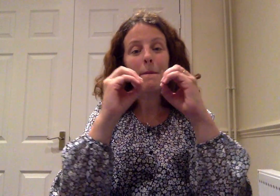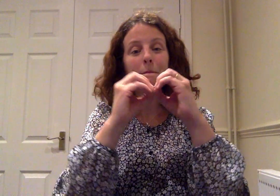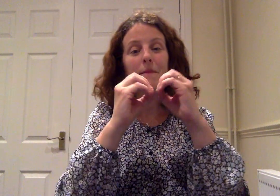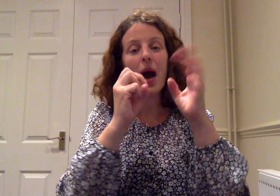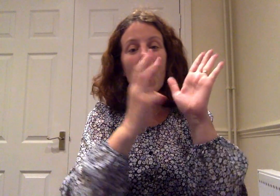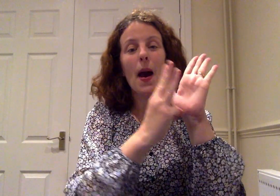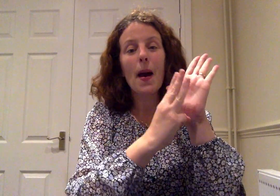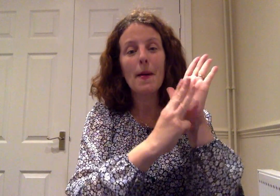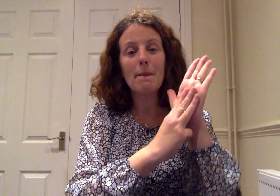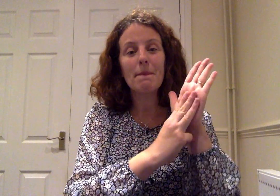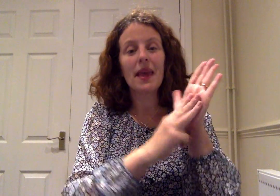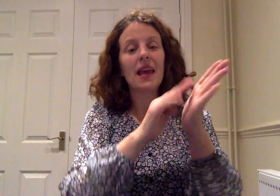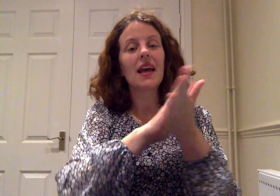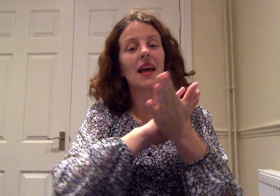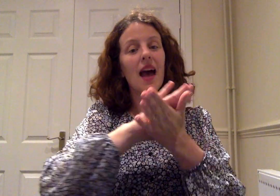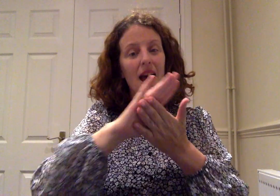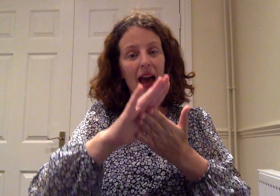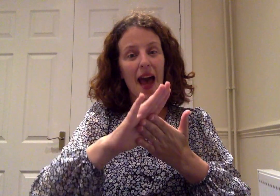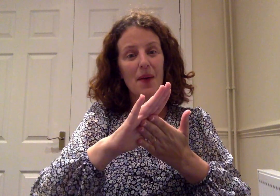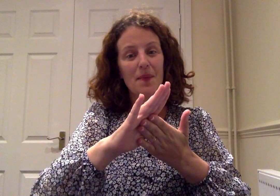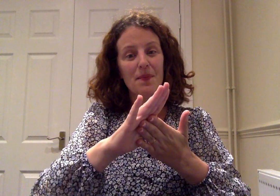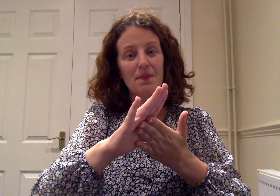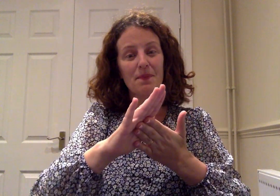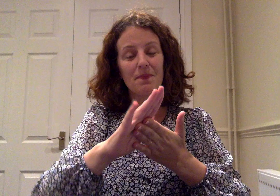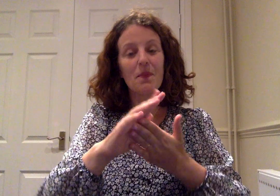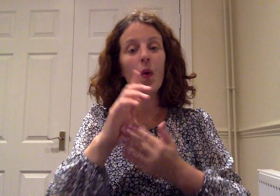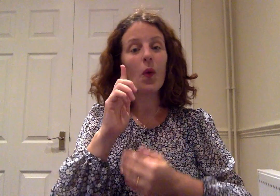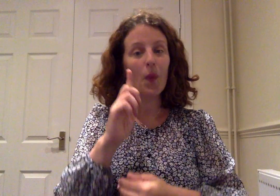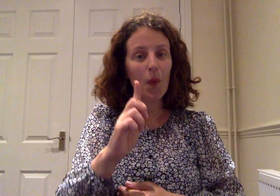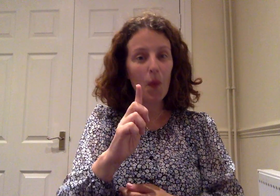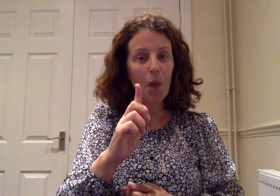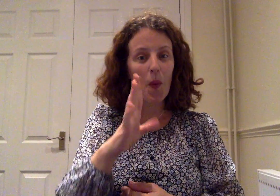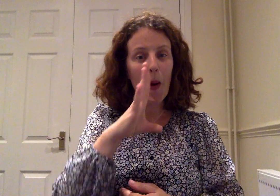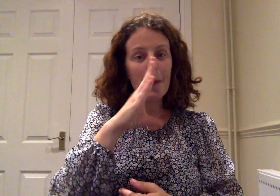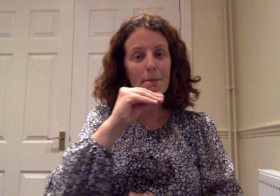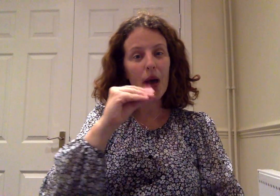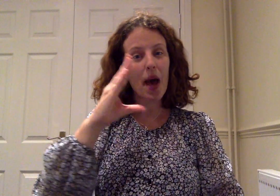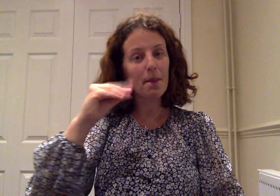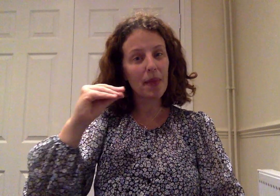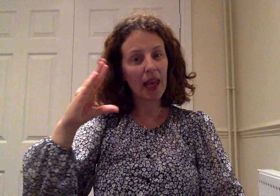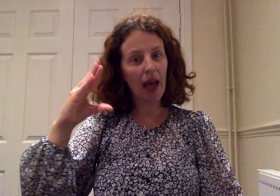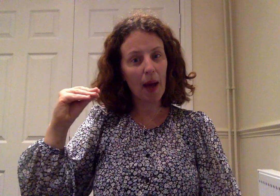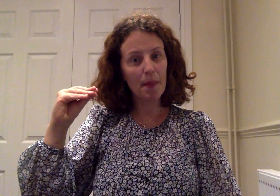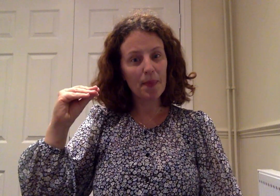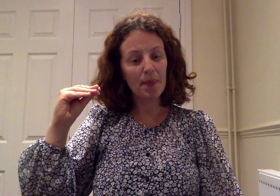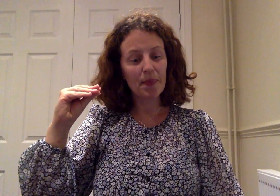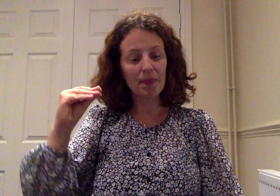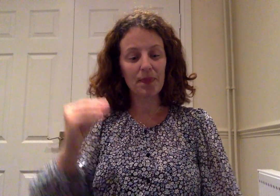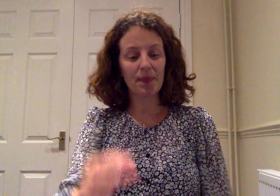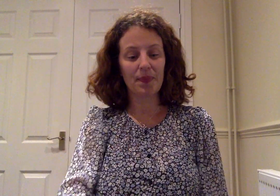Birmingham or Birmingham